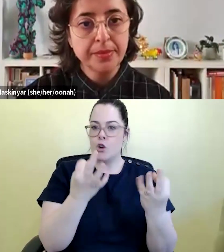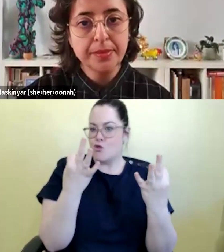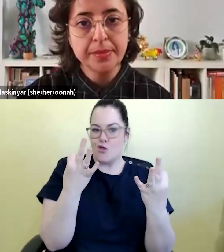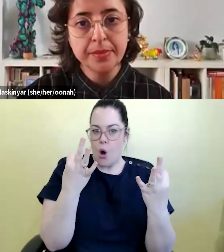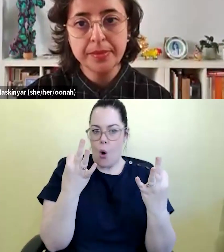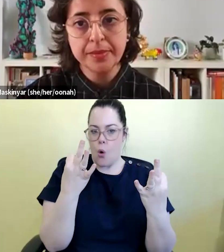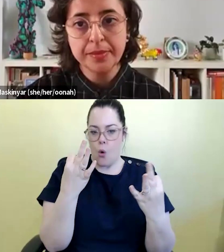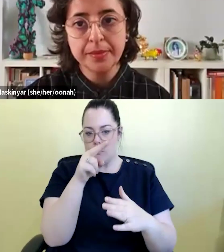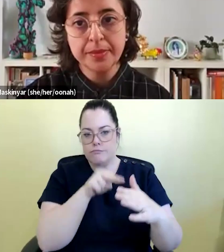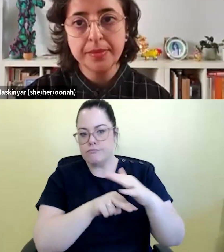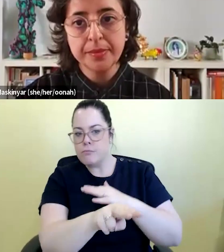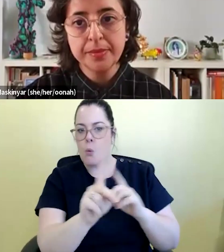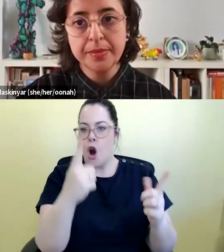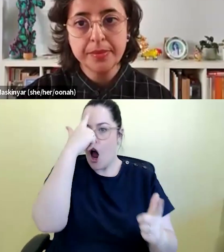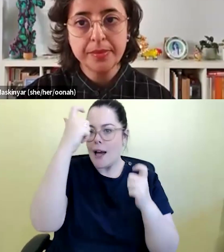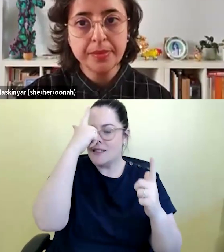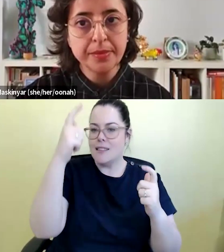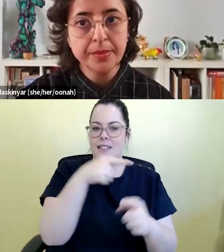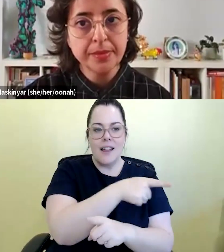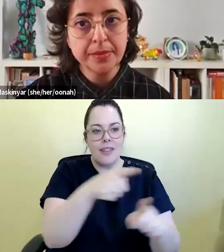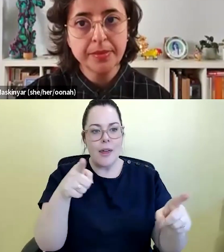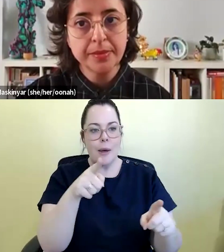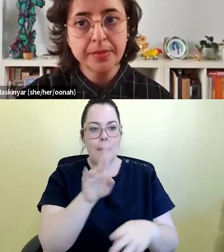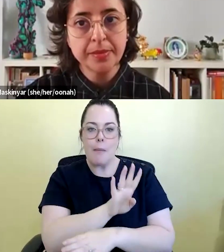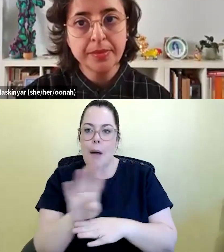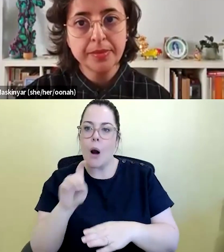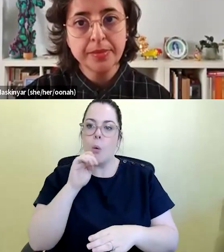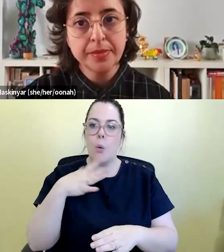what, or what kind of story, or what kind of work or anything like that, or what kind of artist